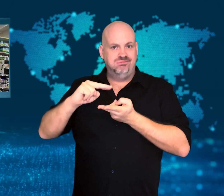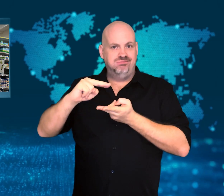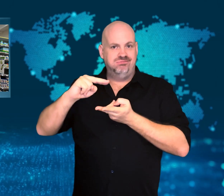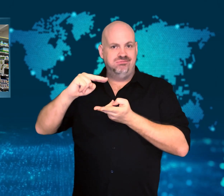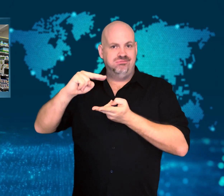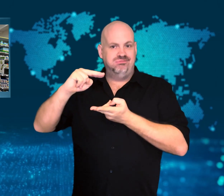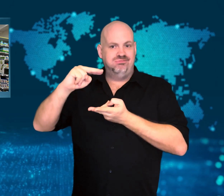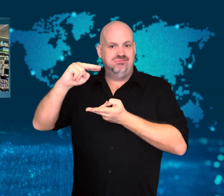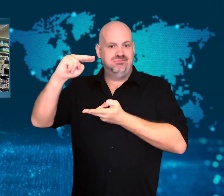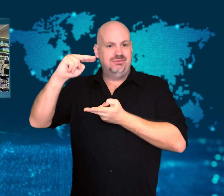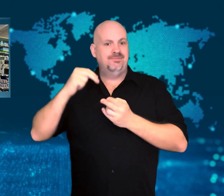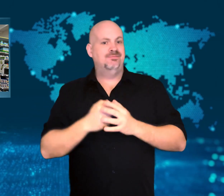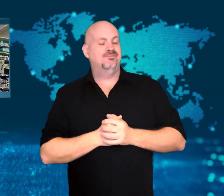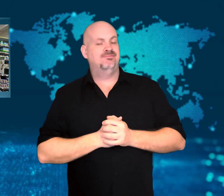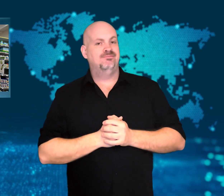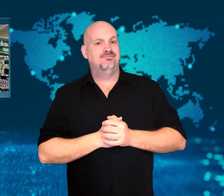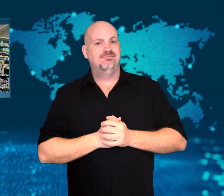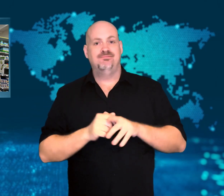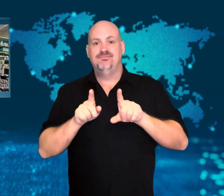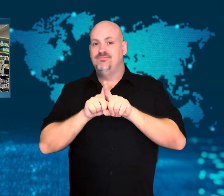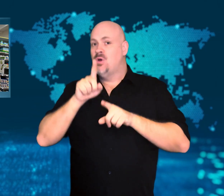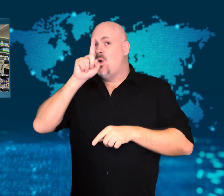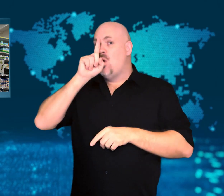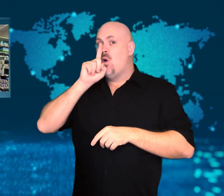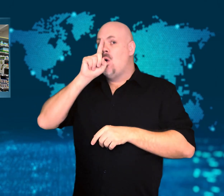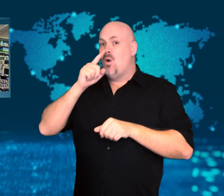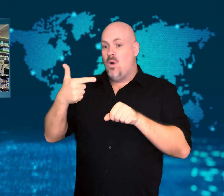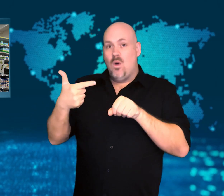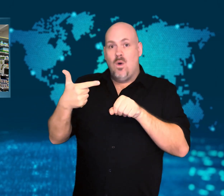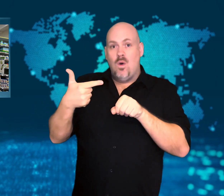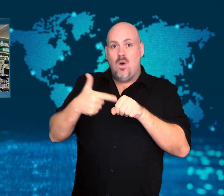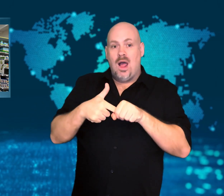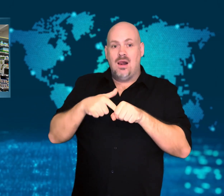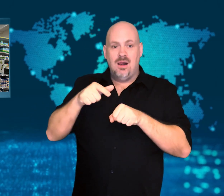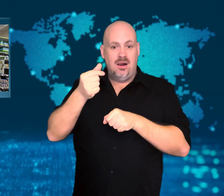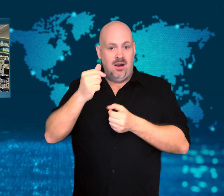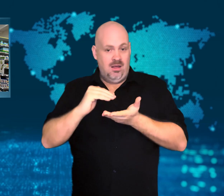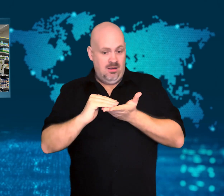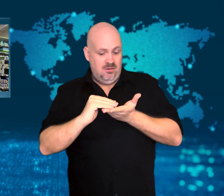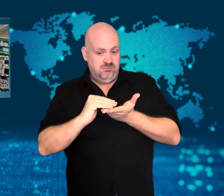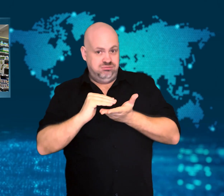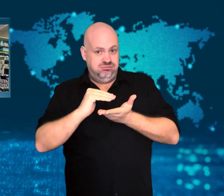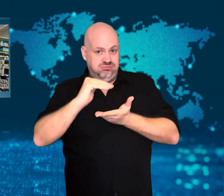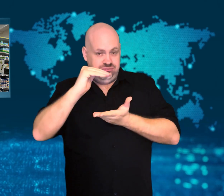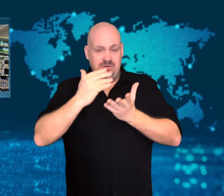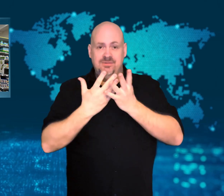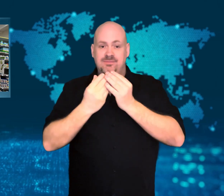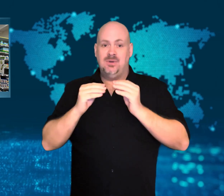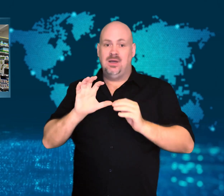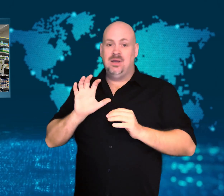Energy bills have continued to go higher.